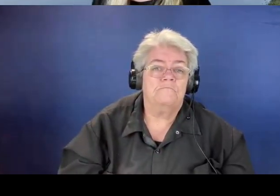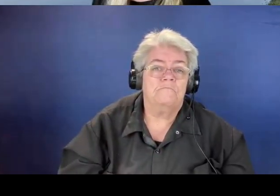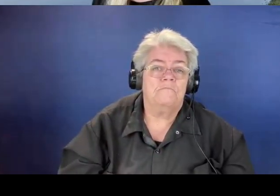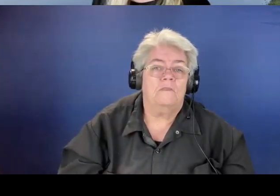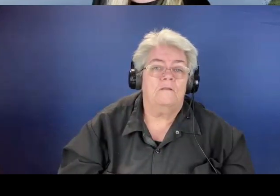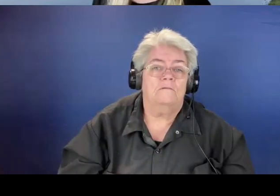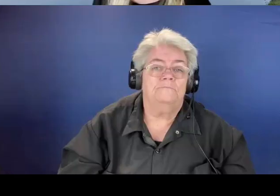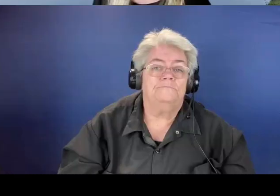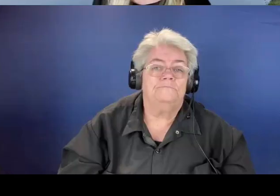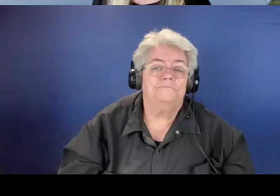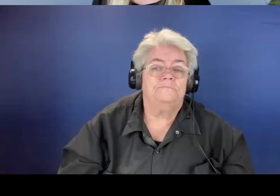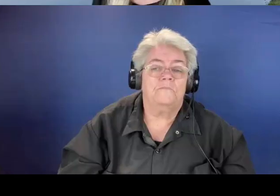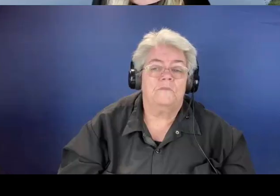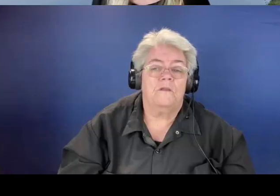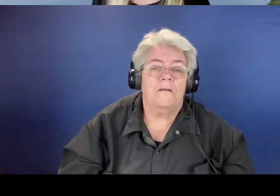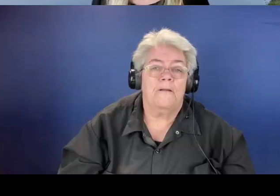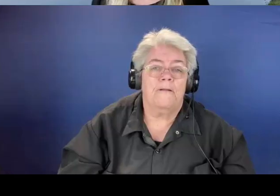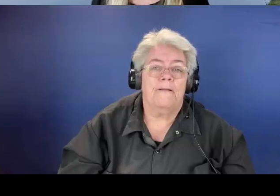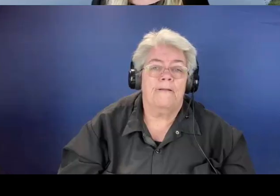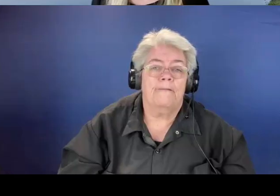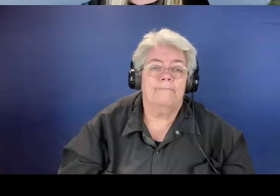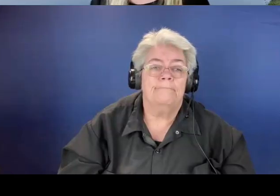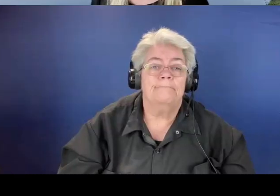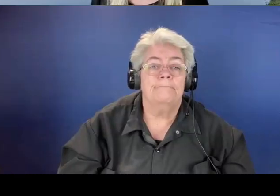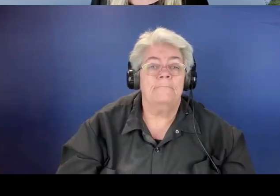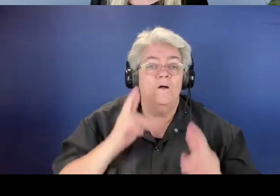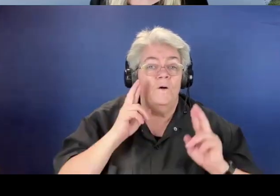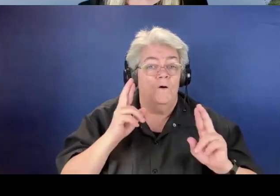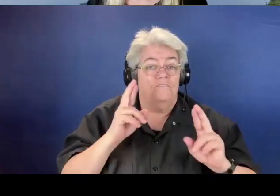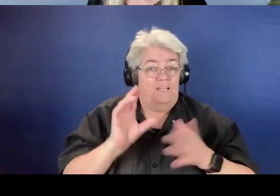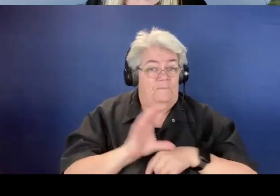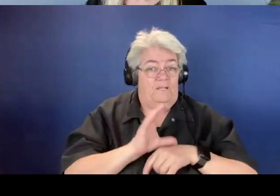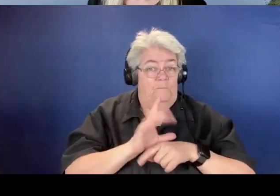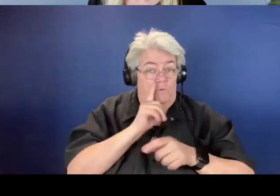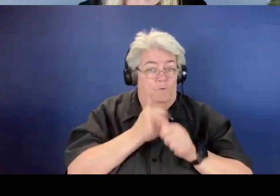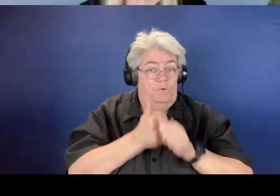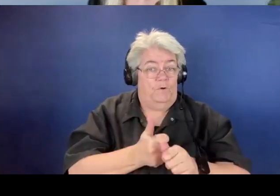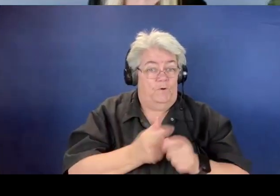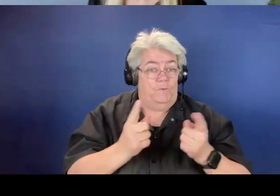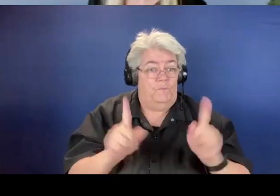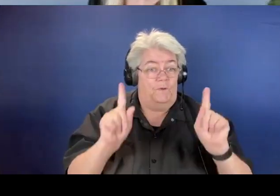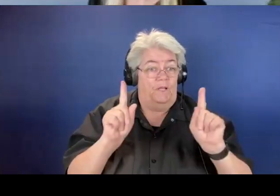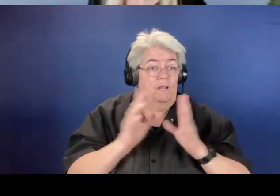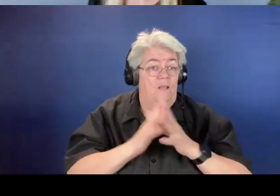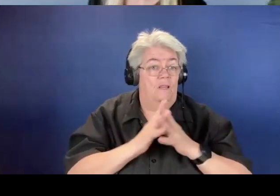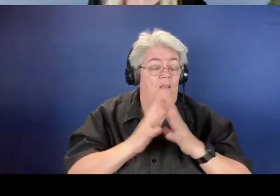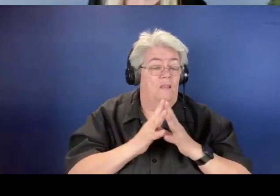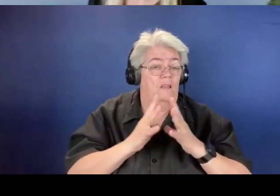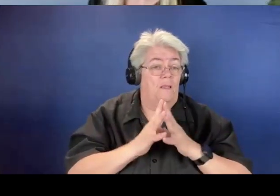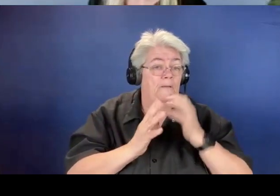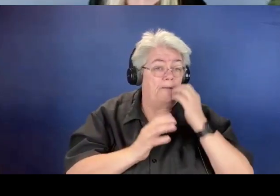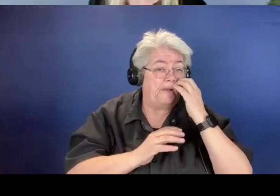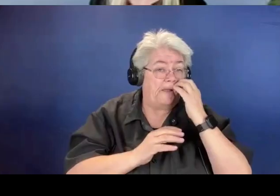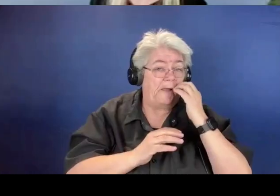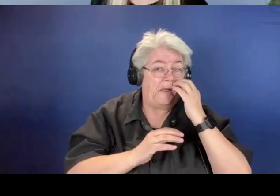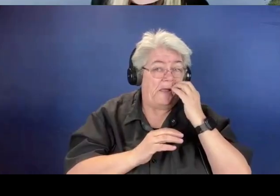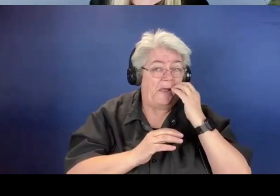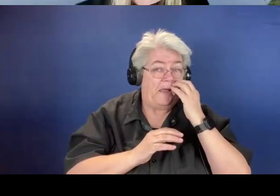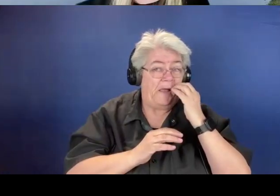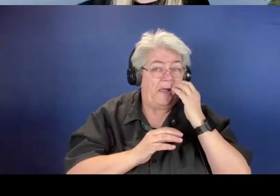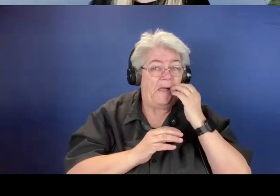Hopefully my computer wants to cooperate and I will.